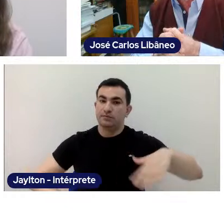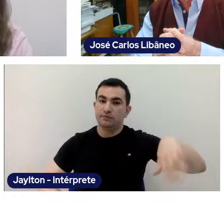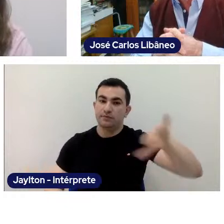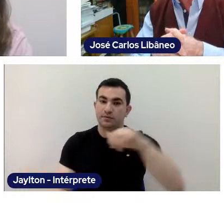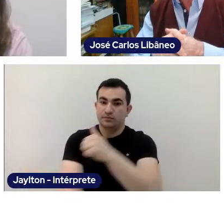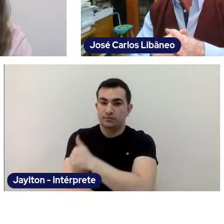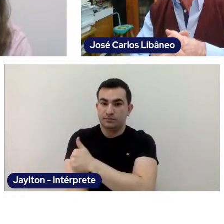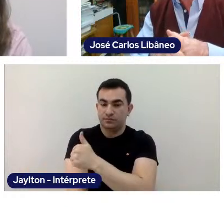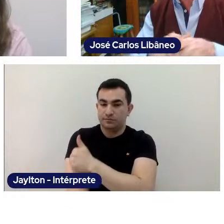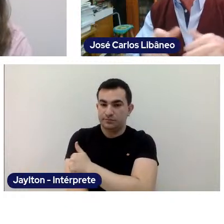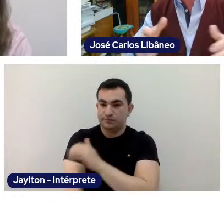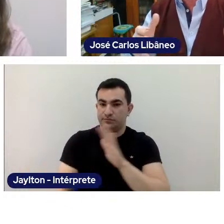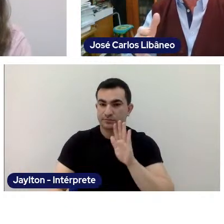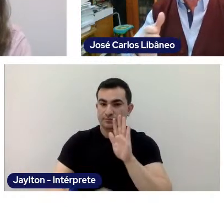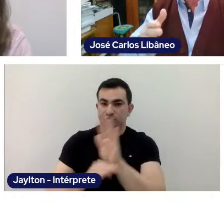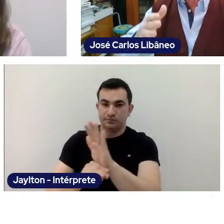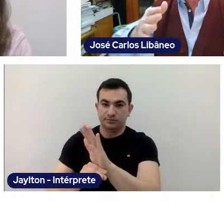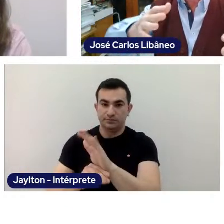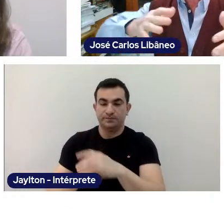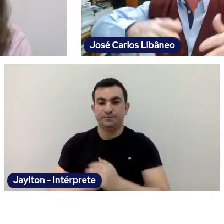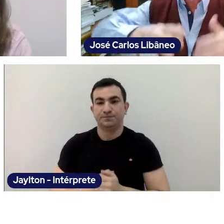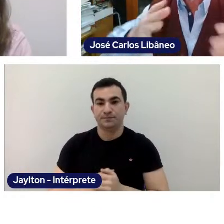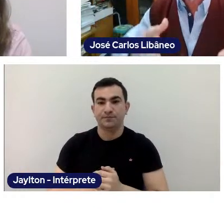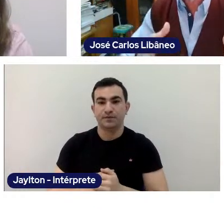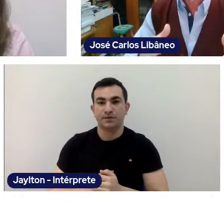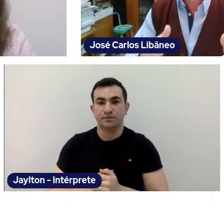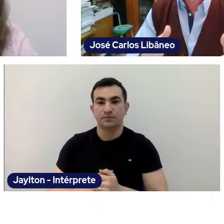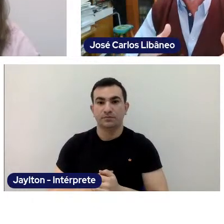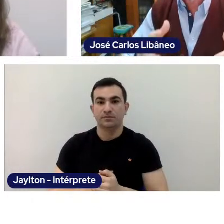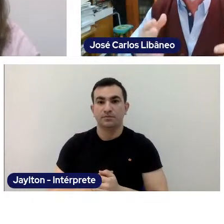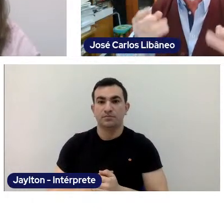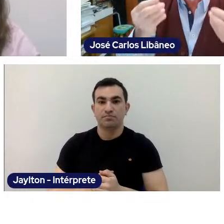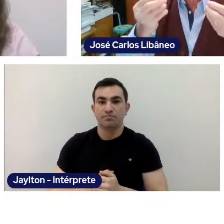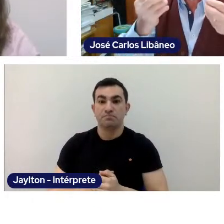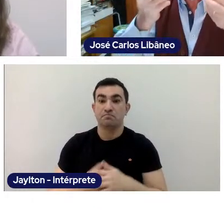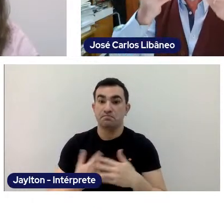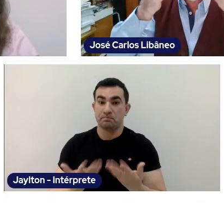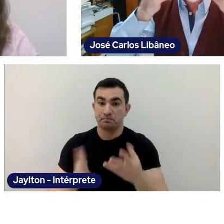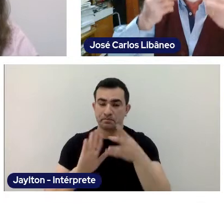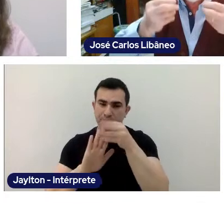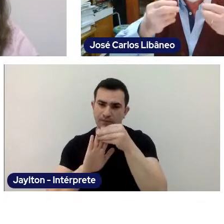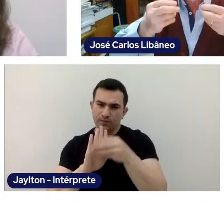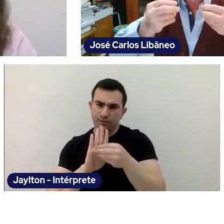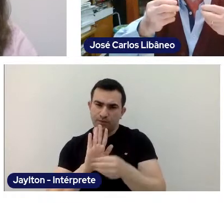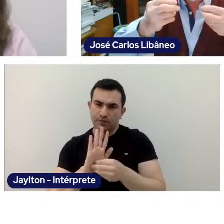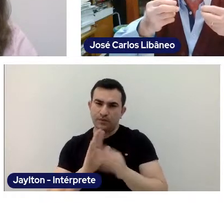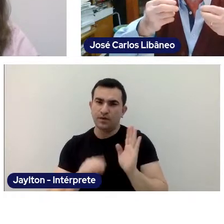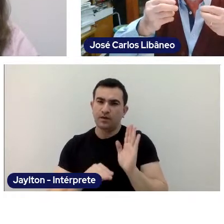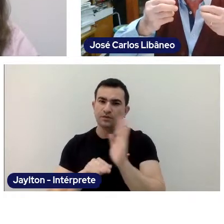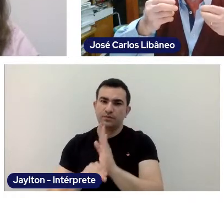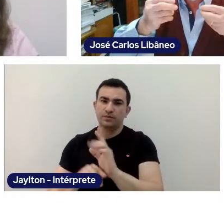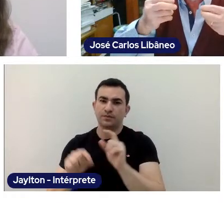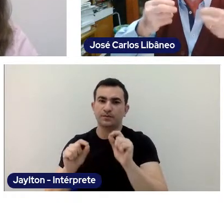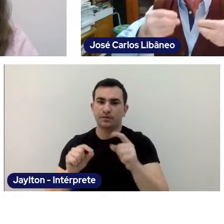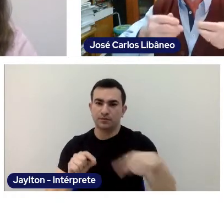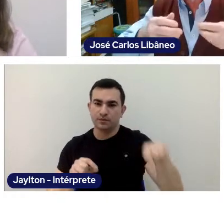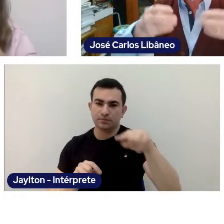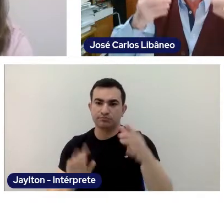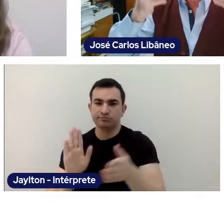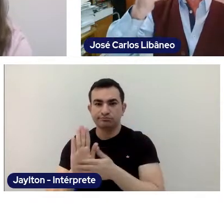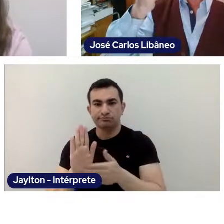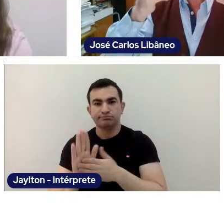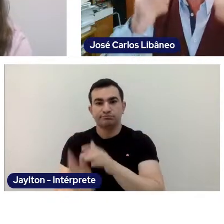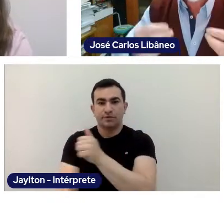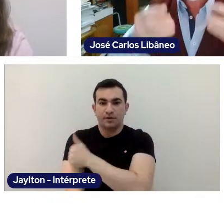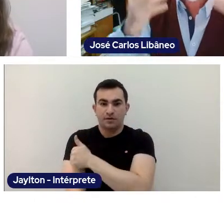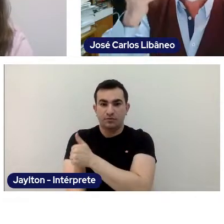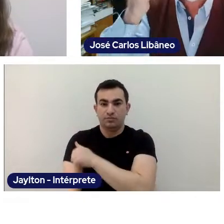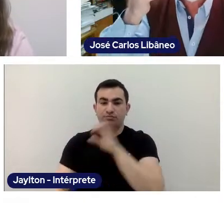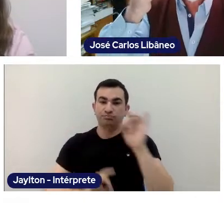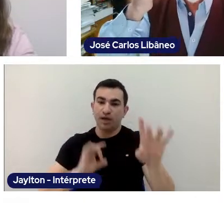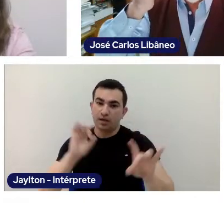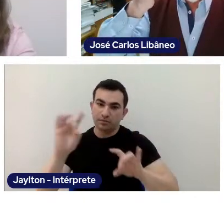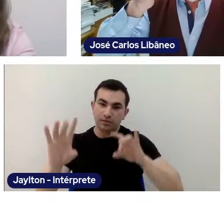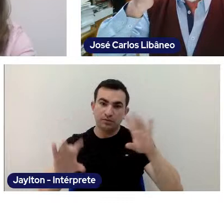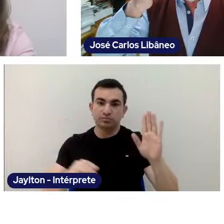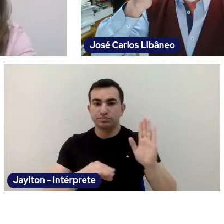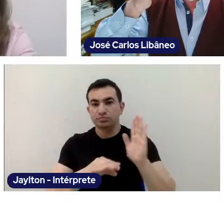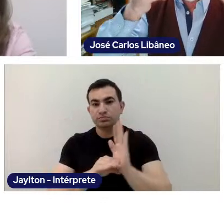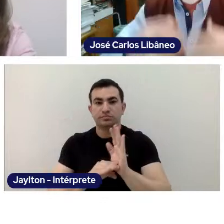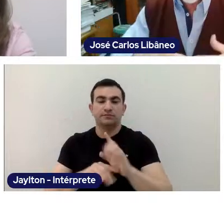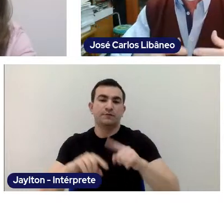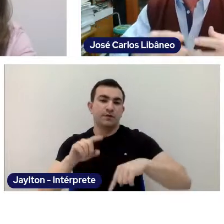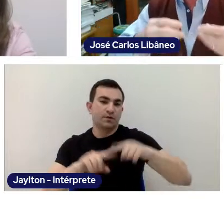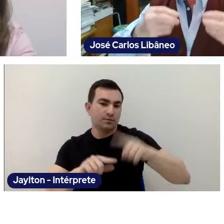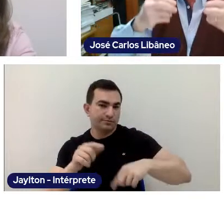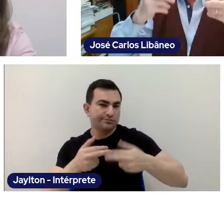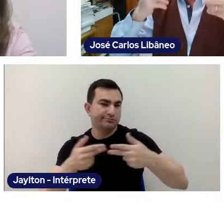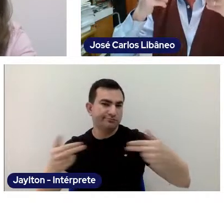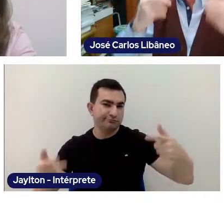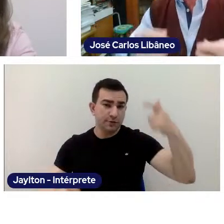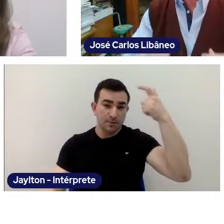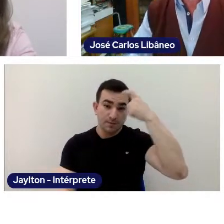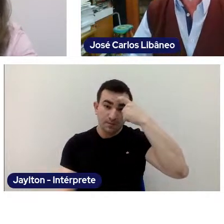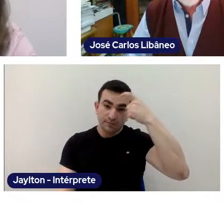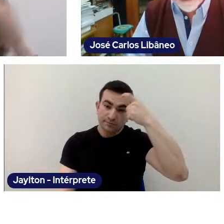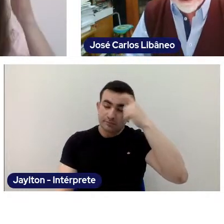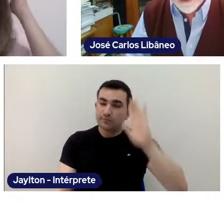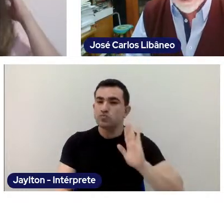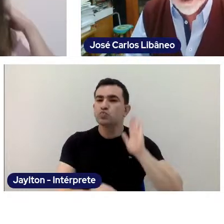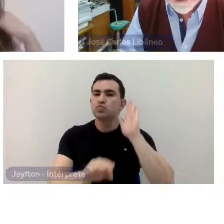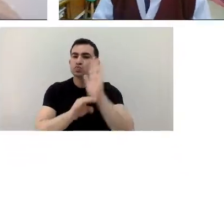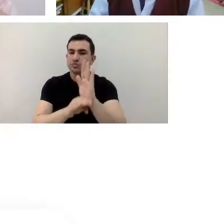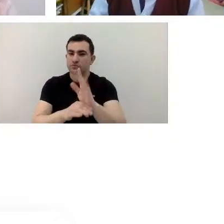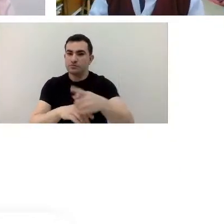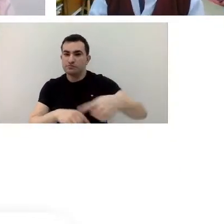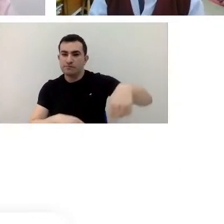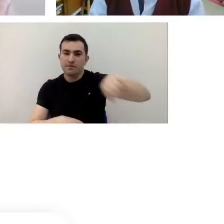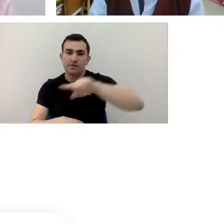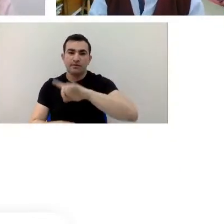This means that these content's function is to offer our students psycological tools to deal with reality.